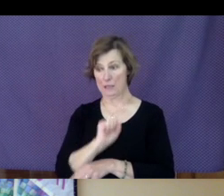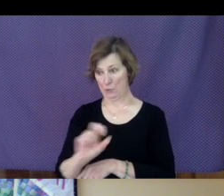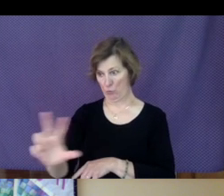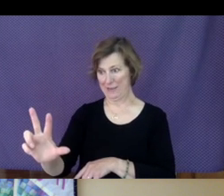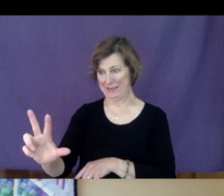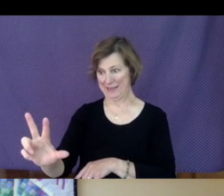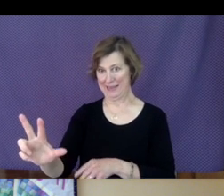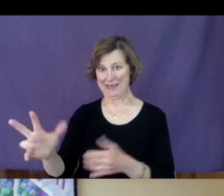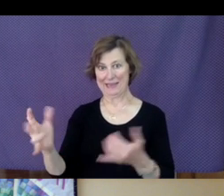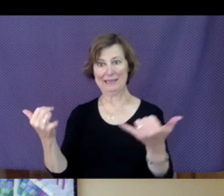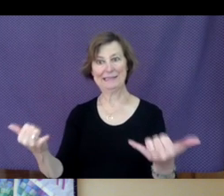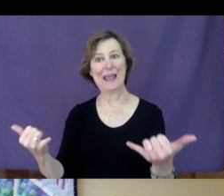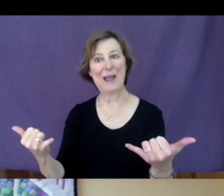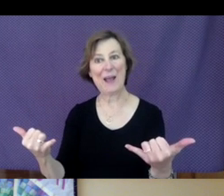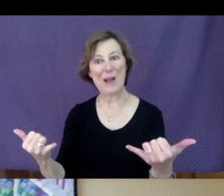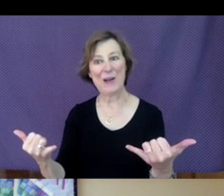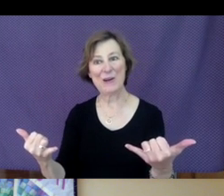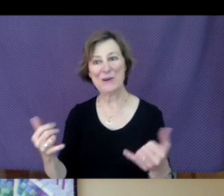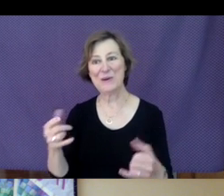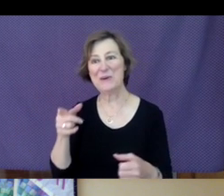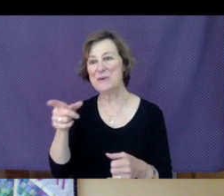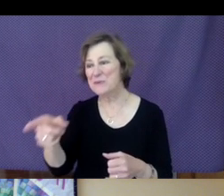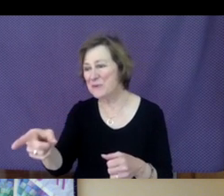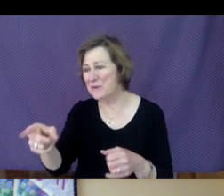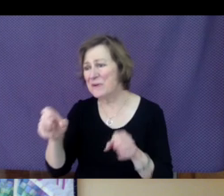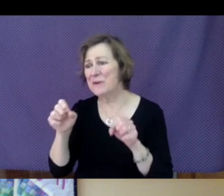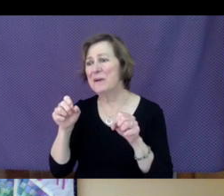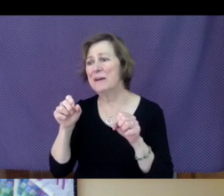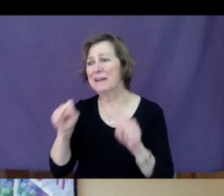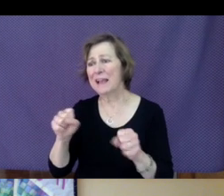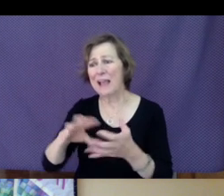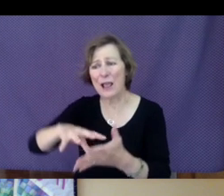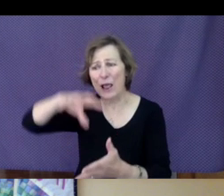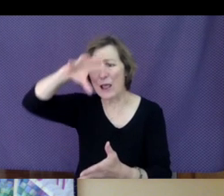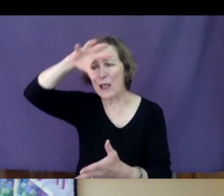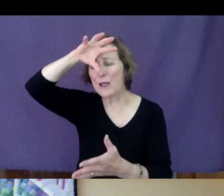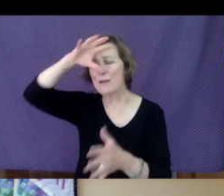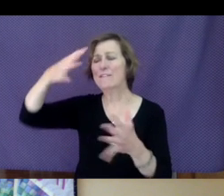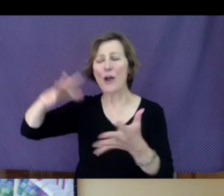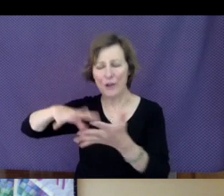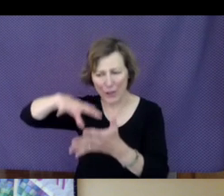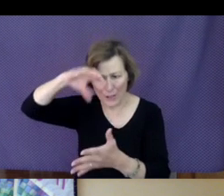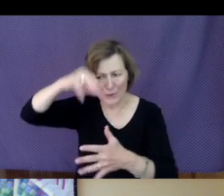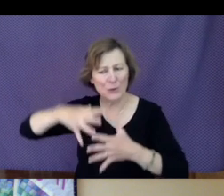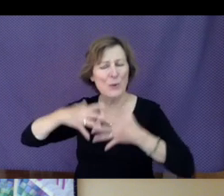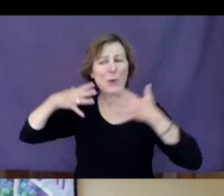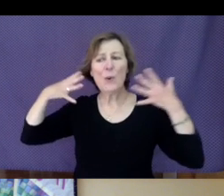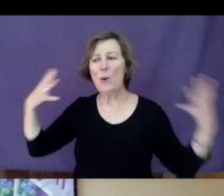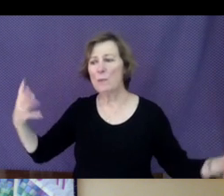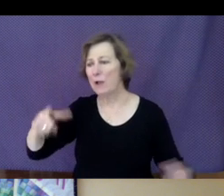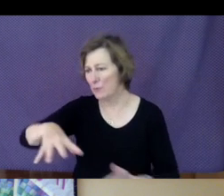You have learned so much You have learned the abilities and limitations of your own body